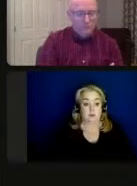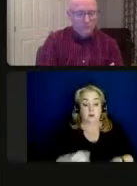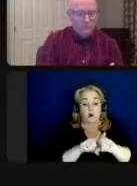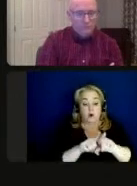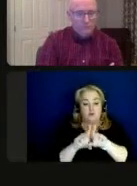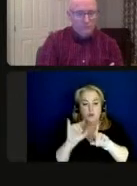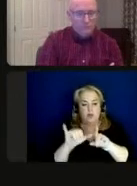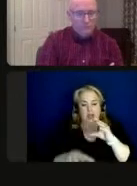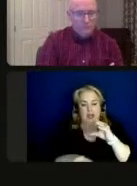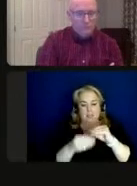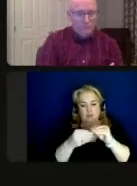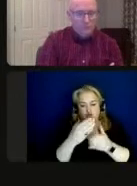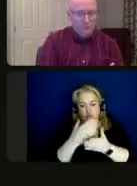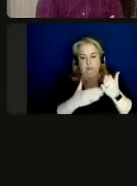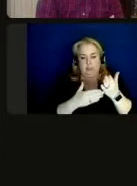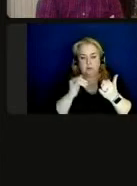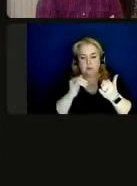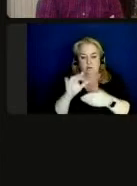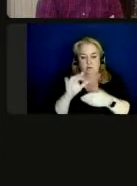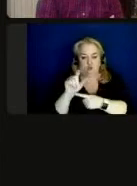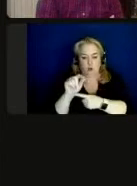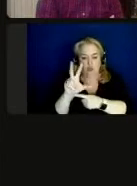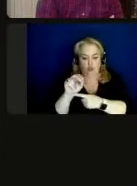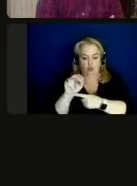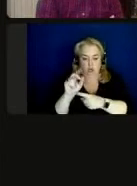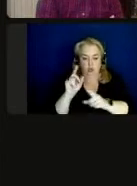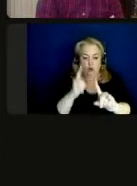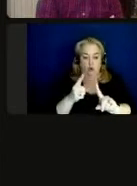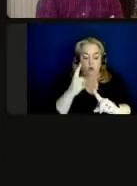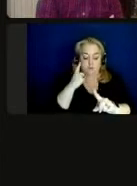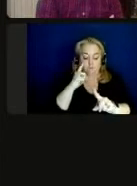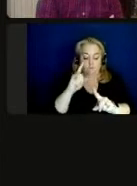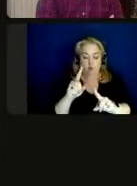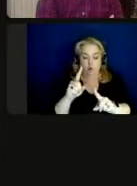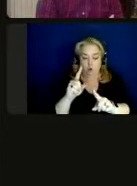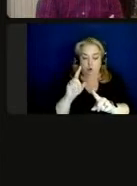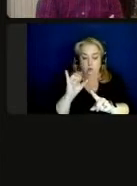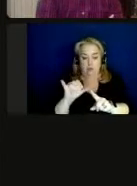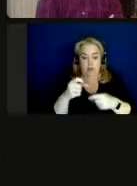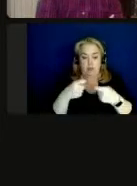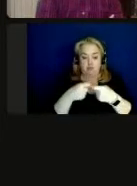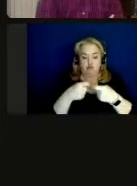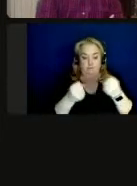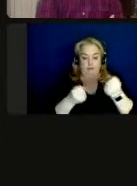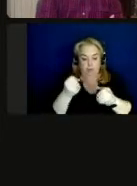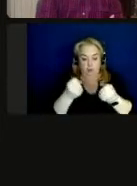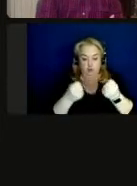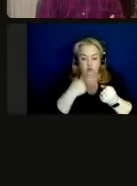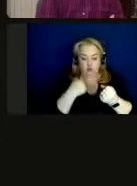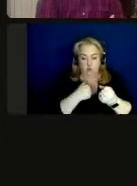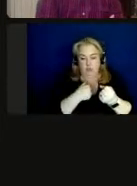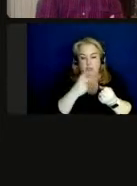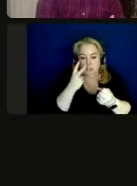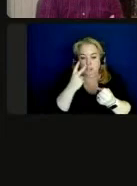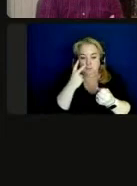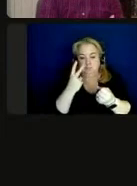YES AG AND THEY WERE TKING ABOUTHIS WEE STILL TALKING ABIT.